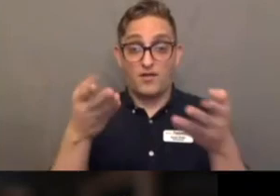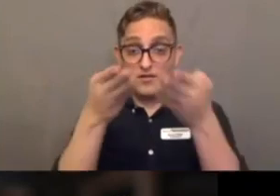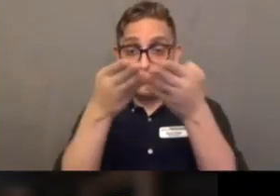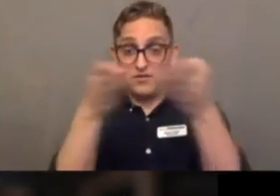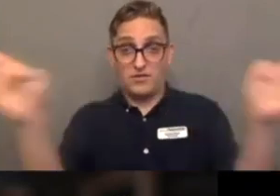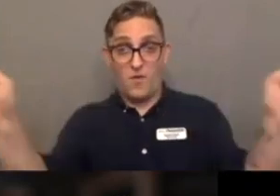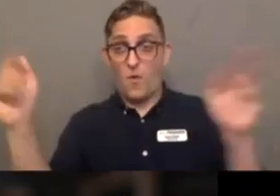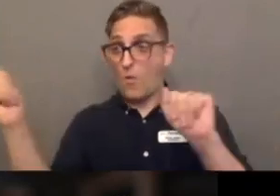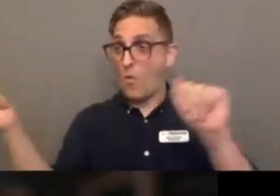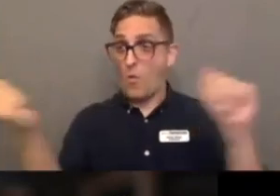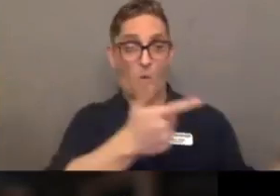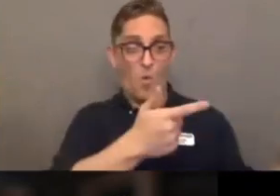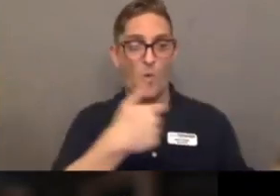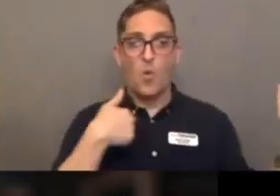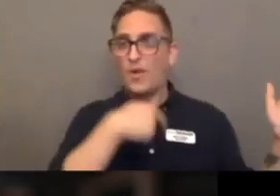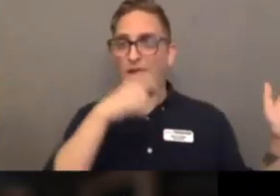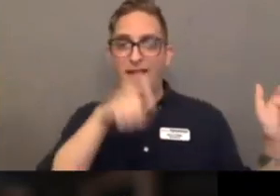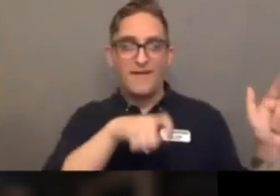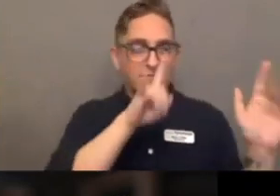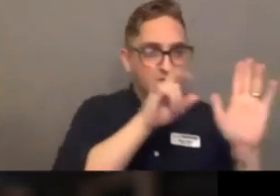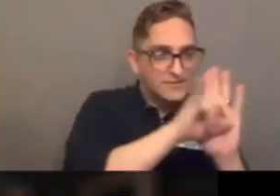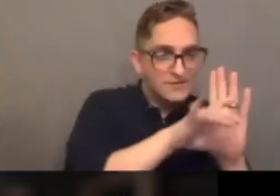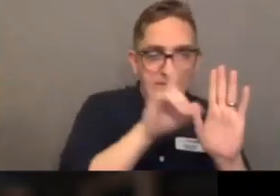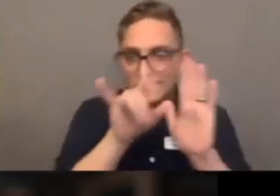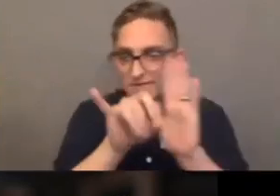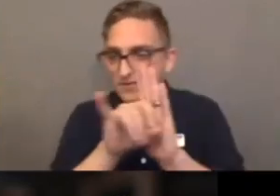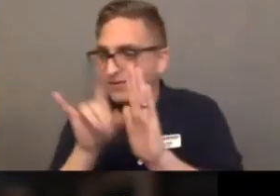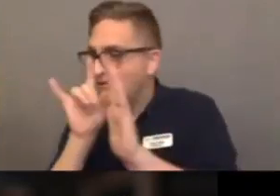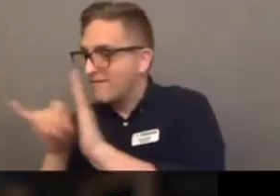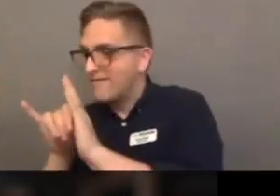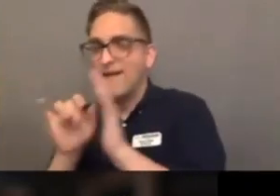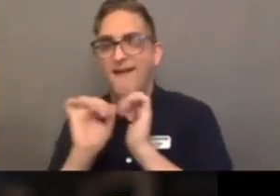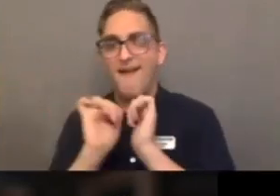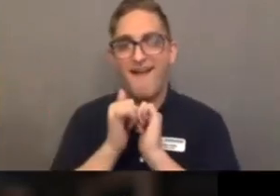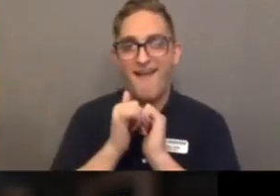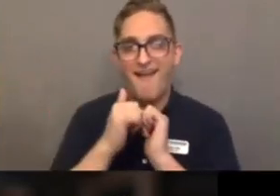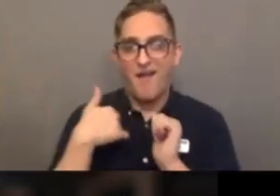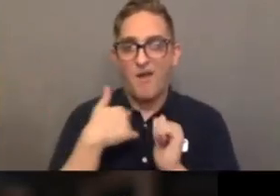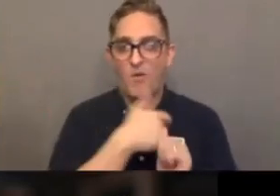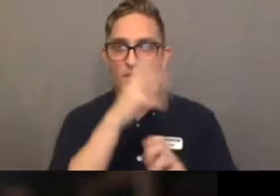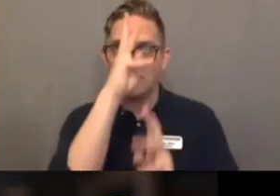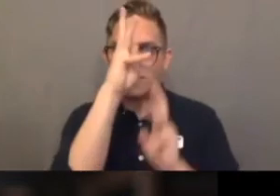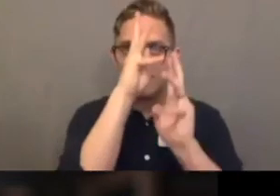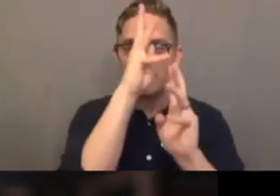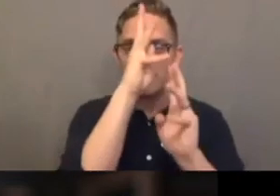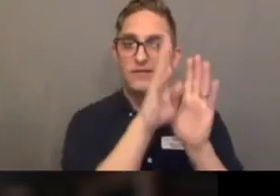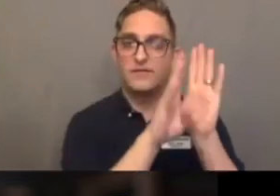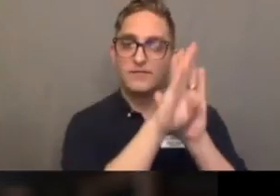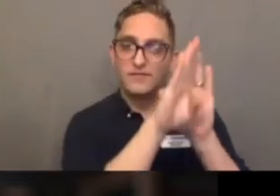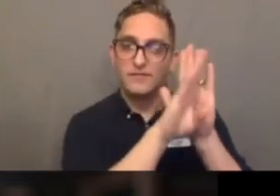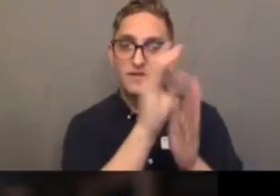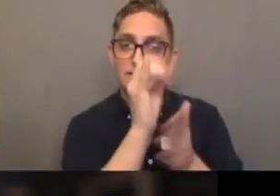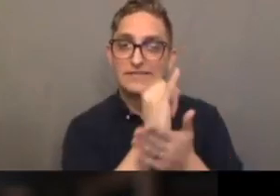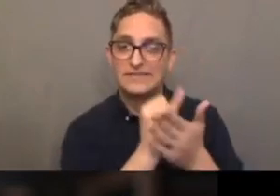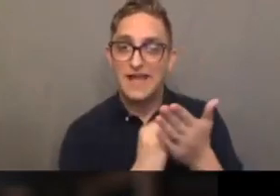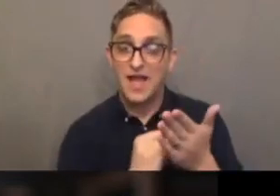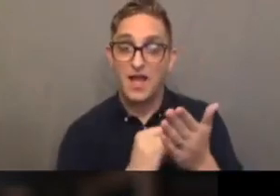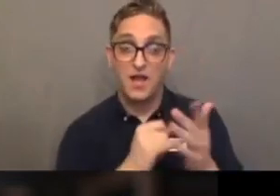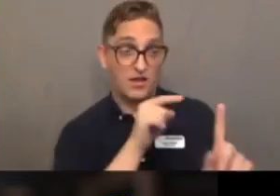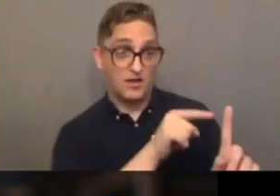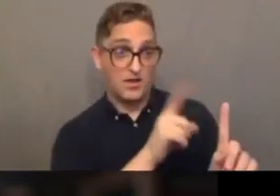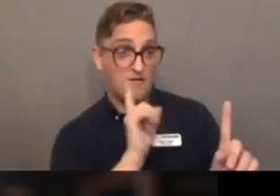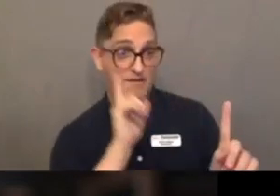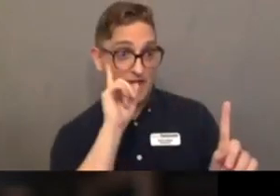have to ask ourselves how would we design for someone who is deaf? How would we ‑‑